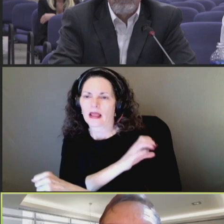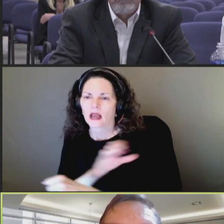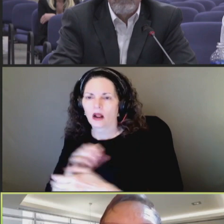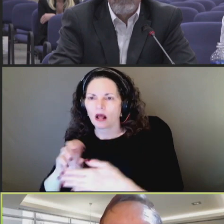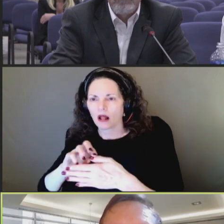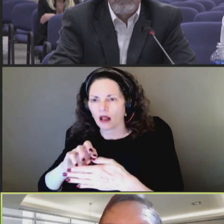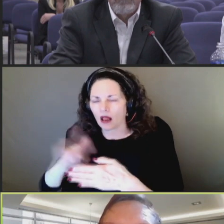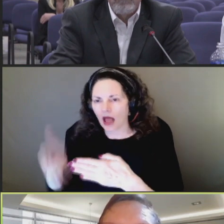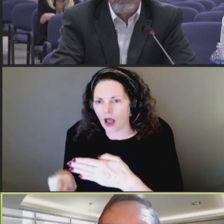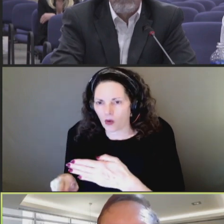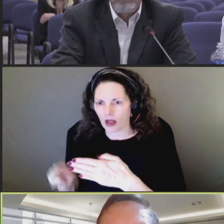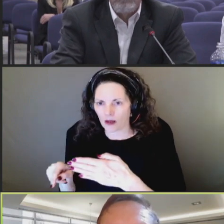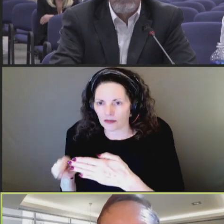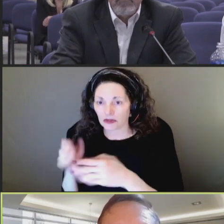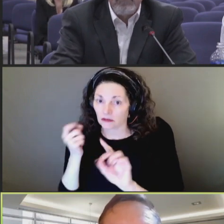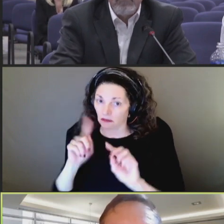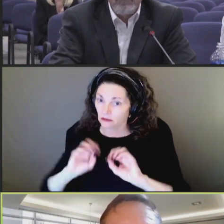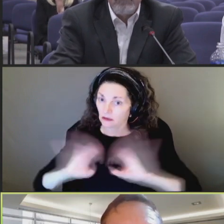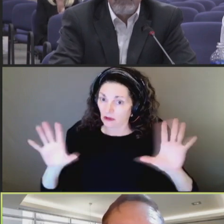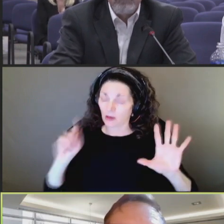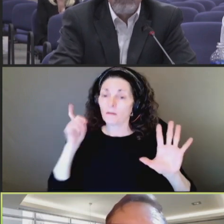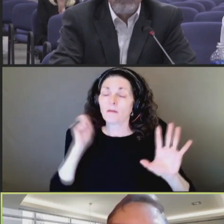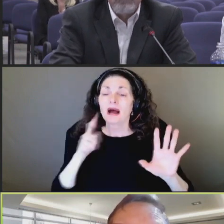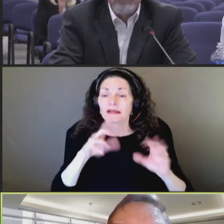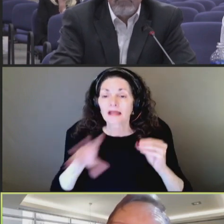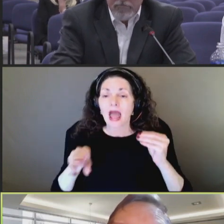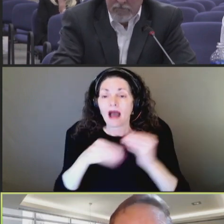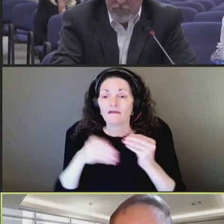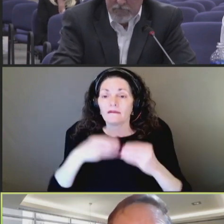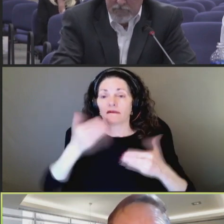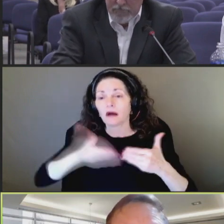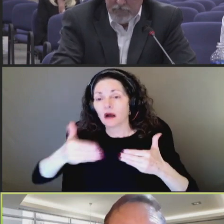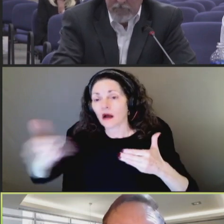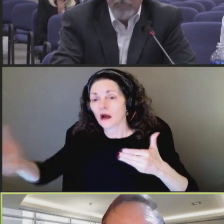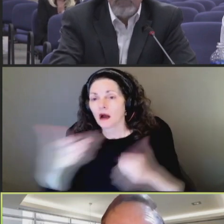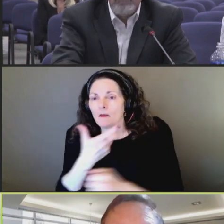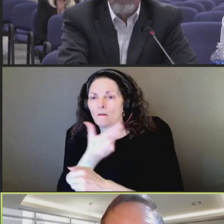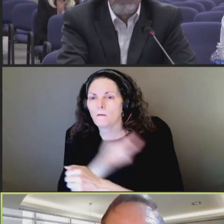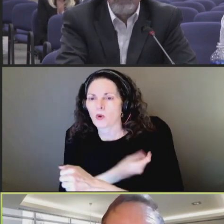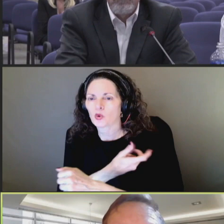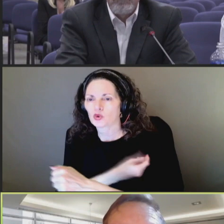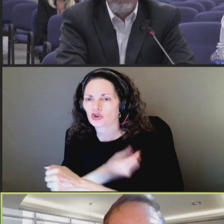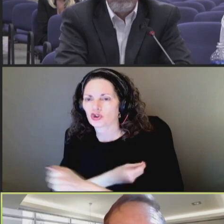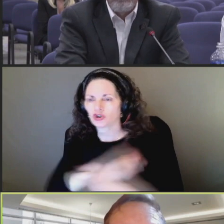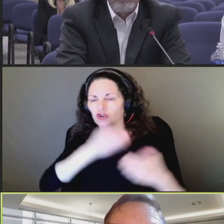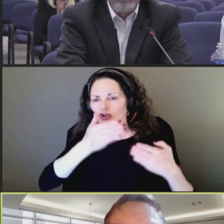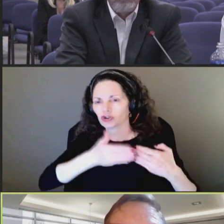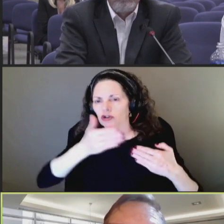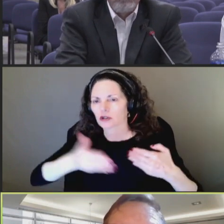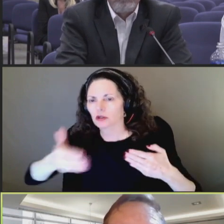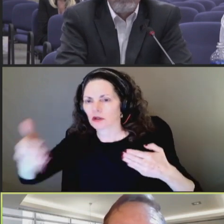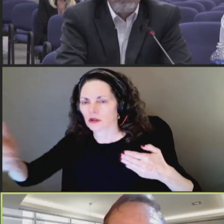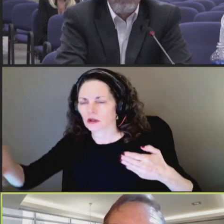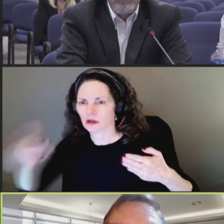be booster immunizations, but in our studies at the Cancer Vaccine Institute, we've seen